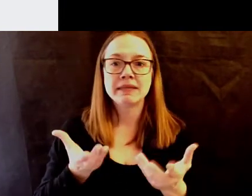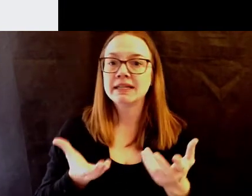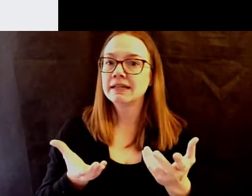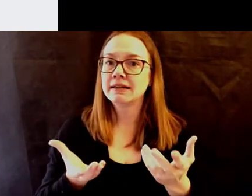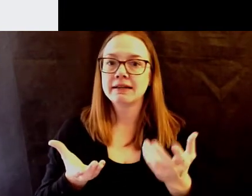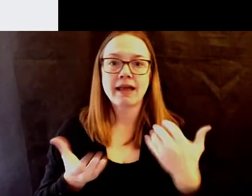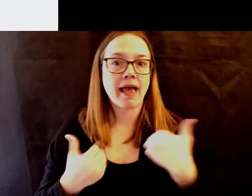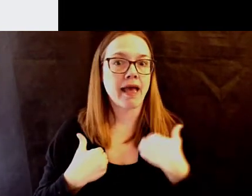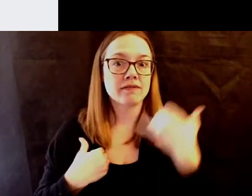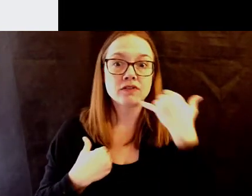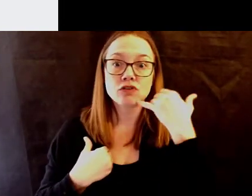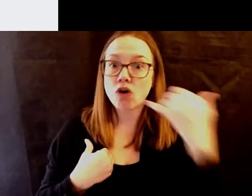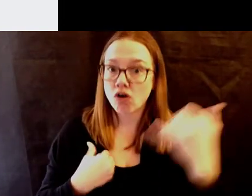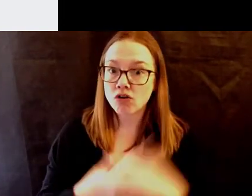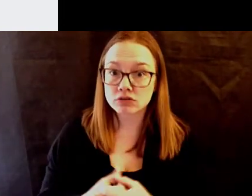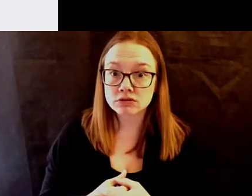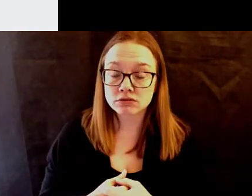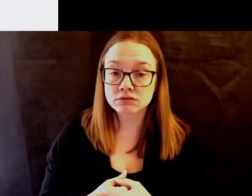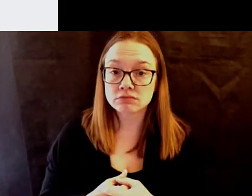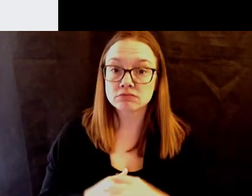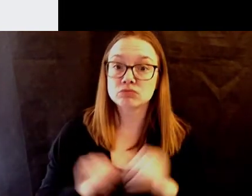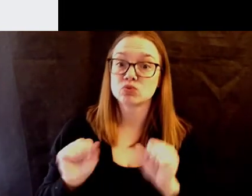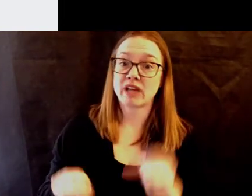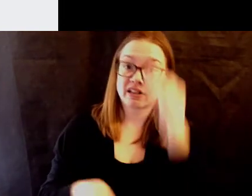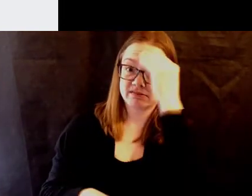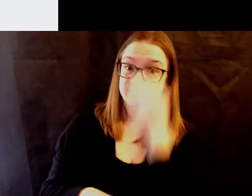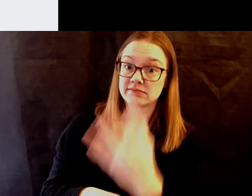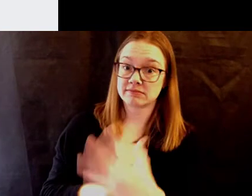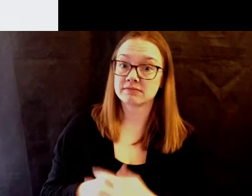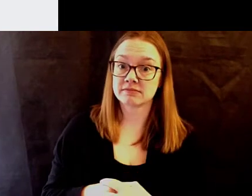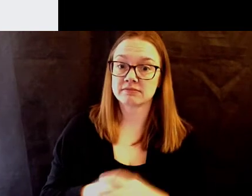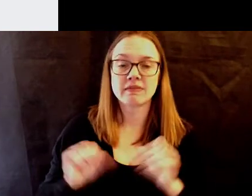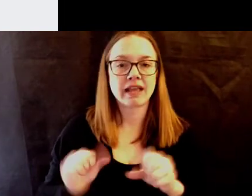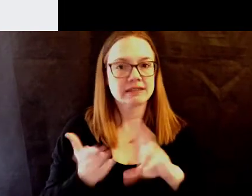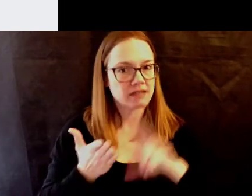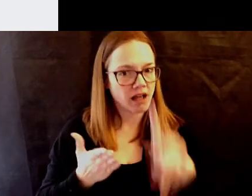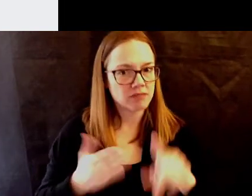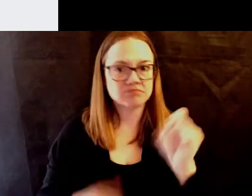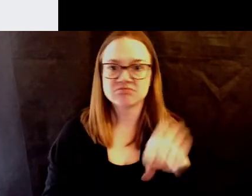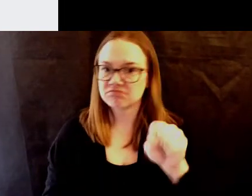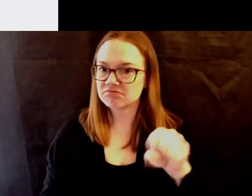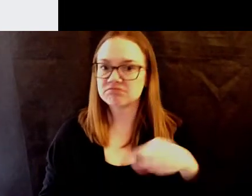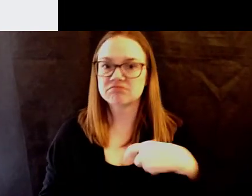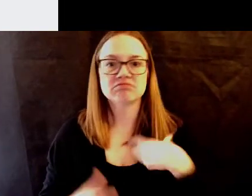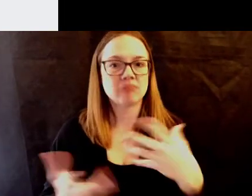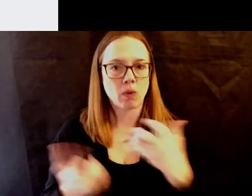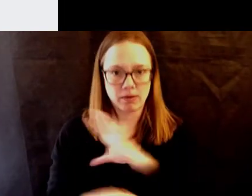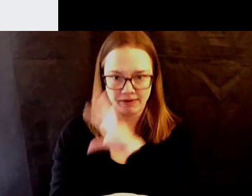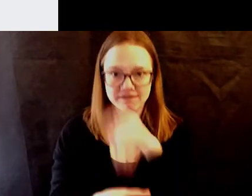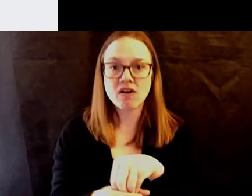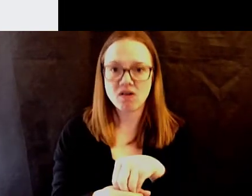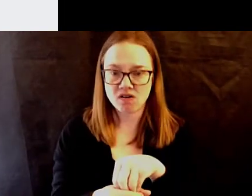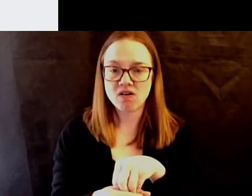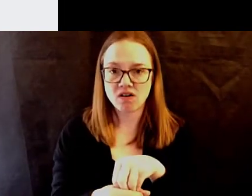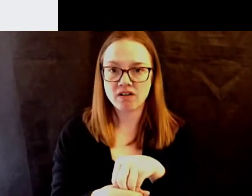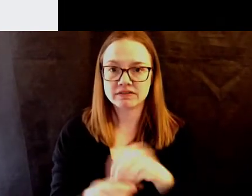sometimes, which is a really great, easy way to sign up, and say, yes, I'd like to be involved in this. And then they'll tell you.